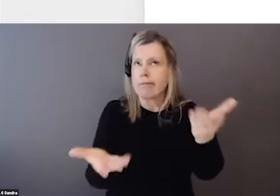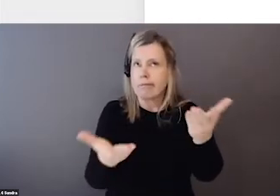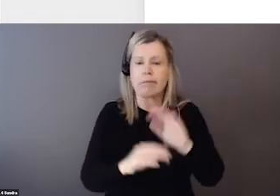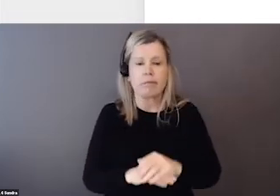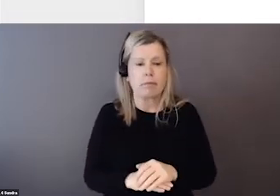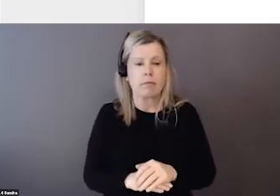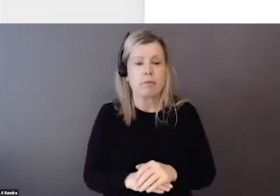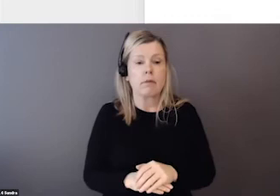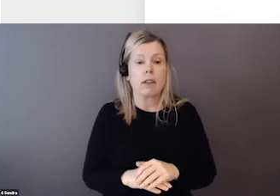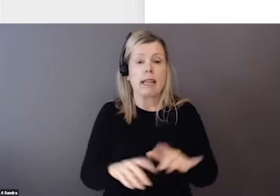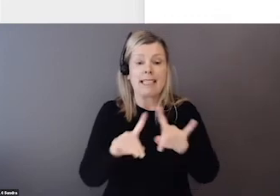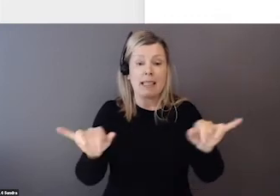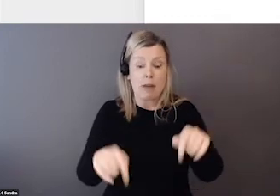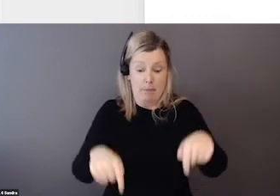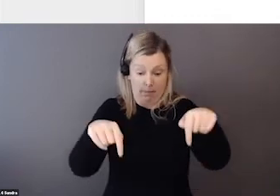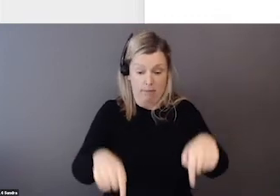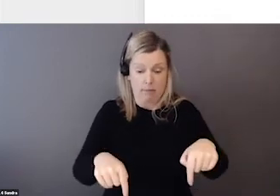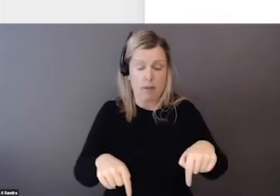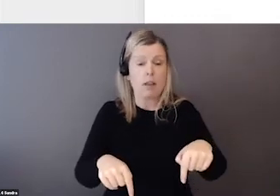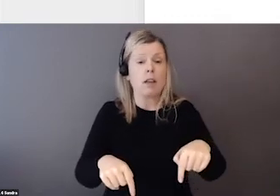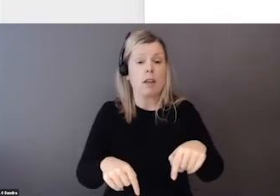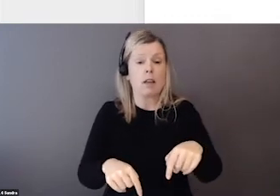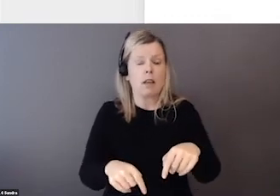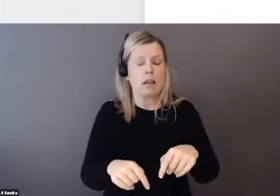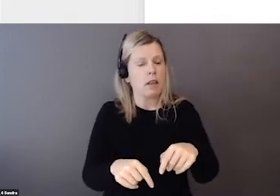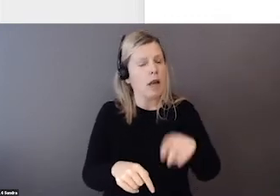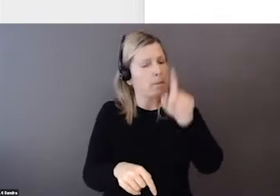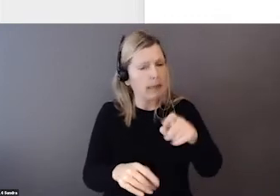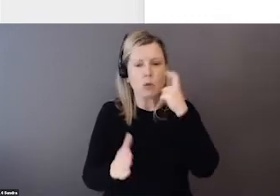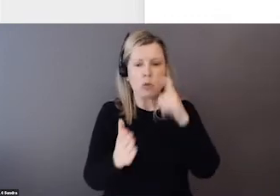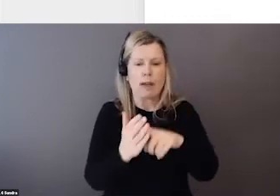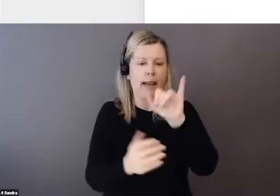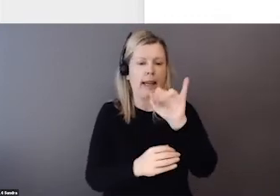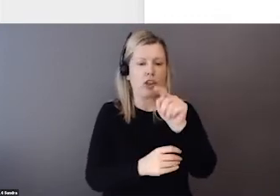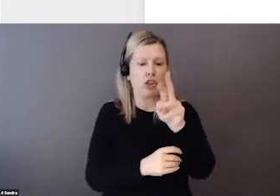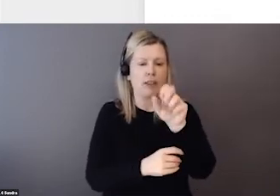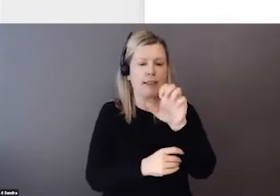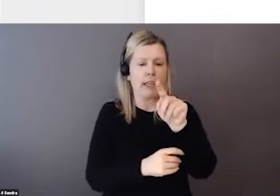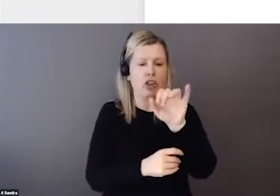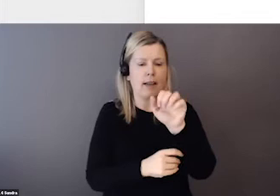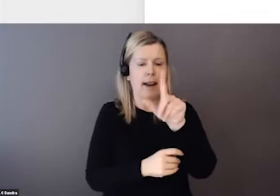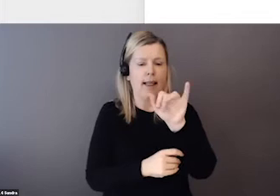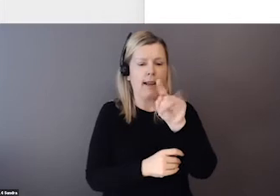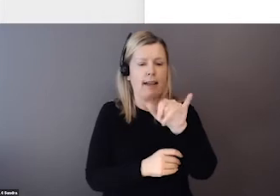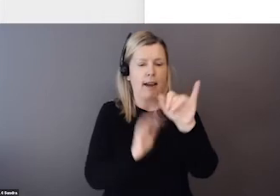that we live in a time where we need, absolutely need to pay attention to intersectional identity. We can't talk about race in isolation,